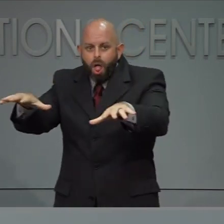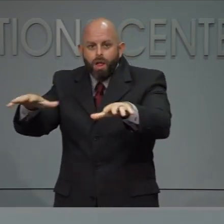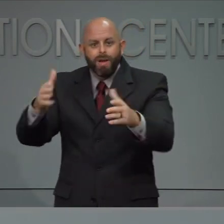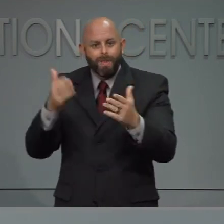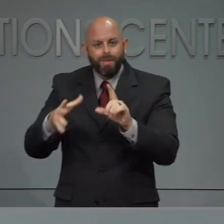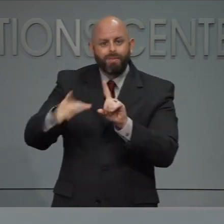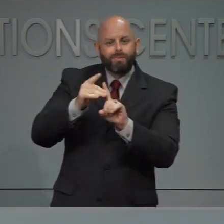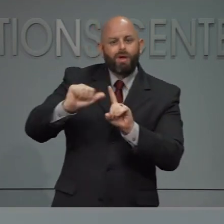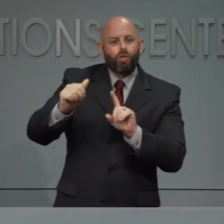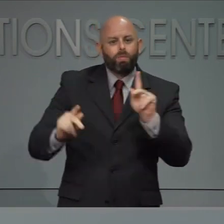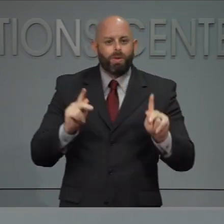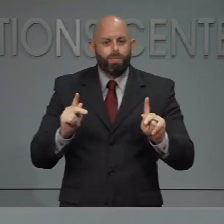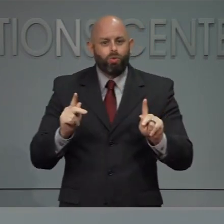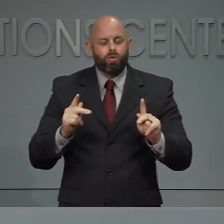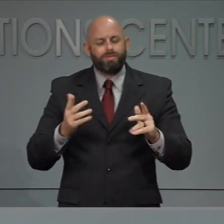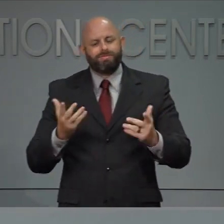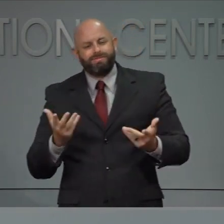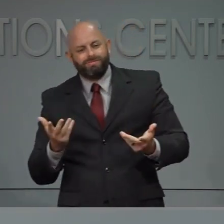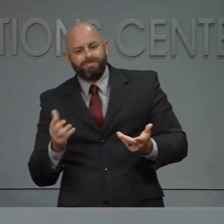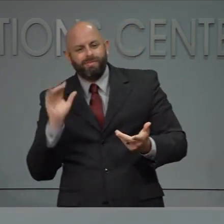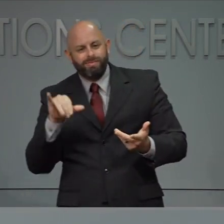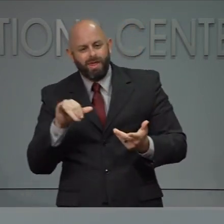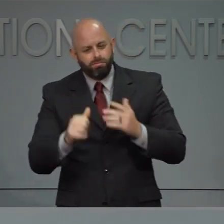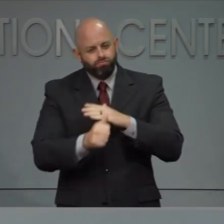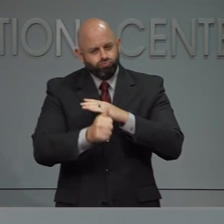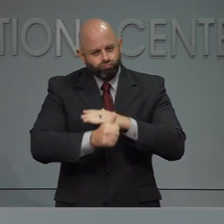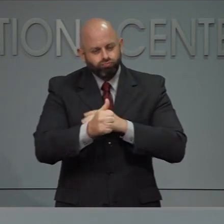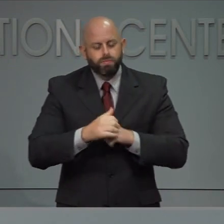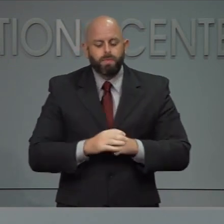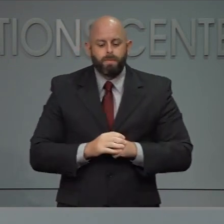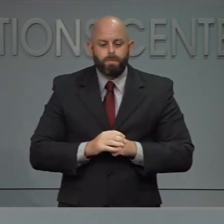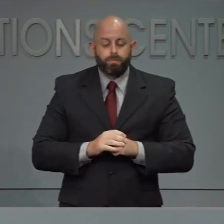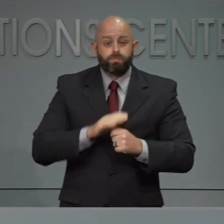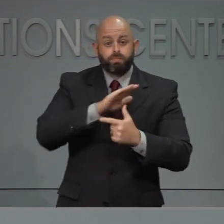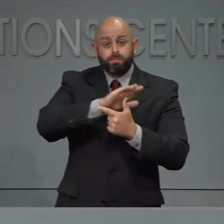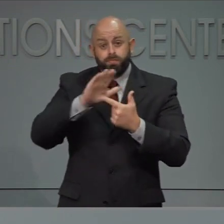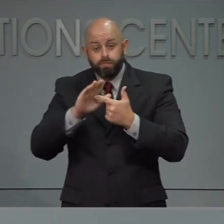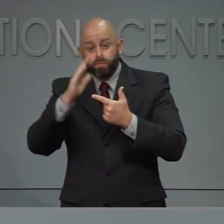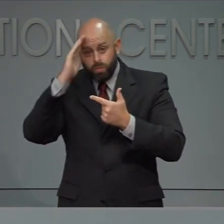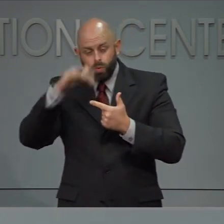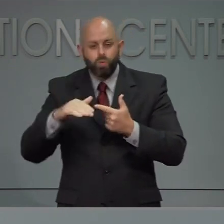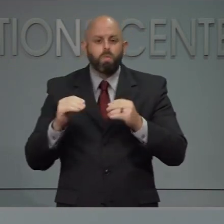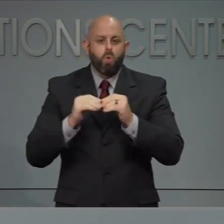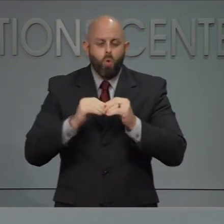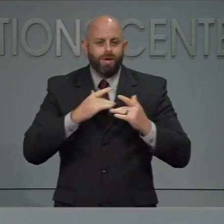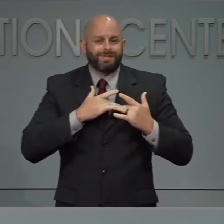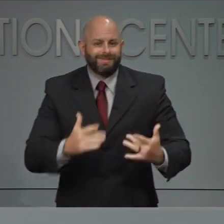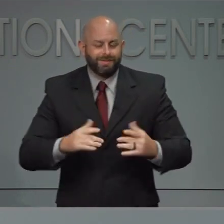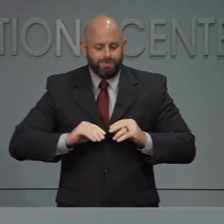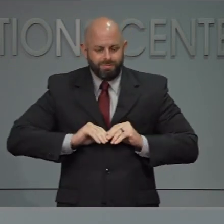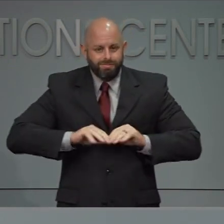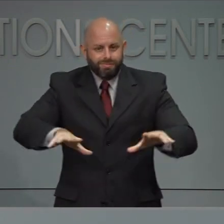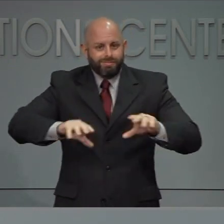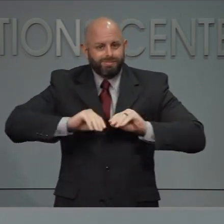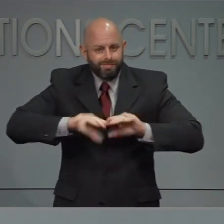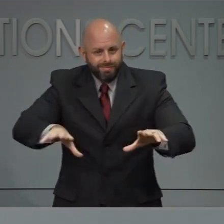BODY AND GO TO OTHERS AND SO WE KNOW IT IS A PLACE WHERE FOR MORE VIRAL TRANSMISSION. AND AGAIN WE'RE JUST TRYING TO